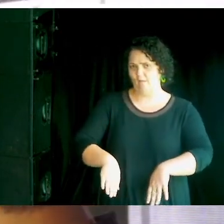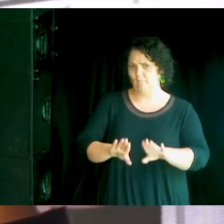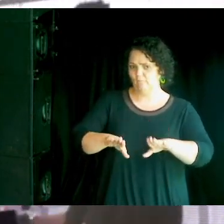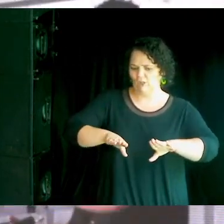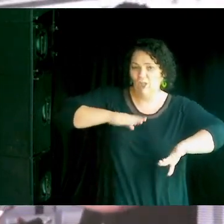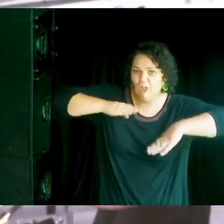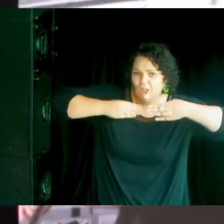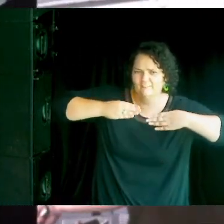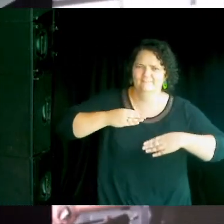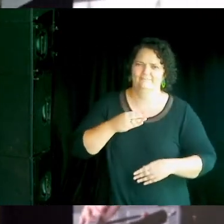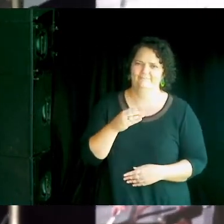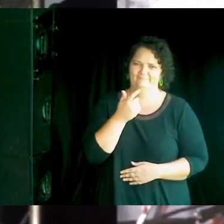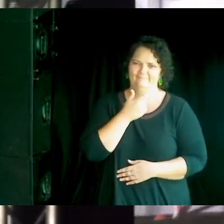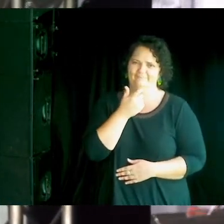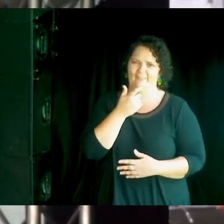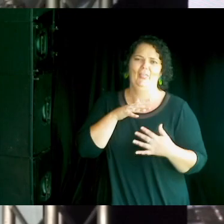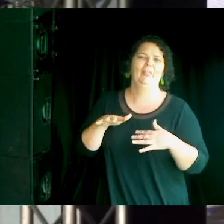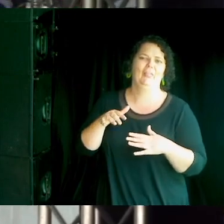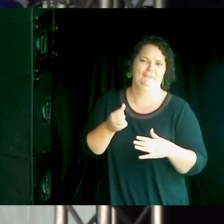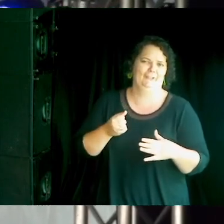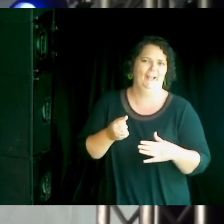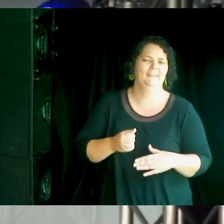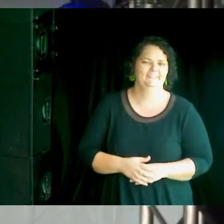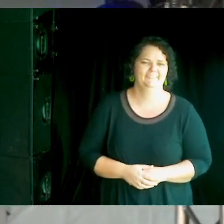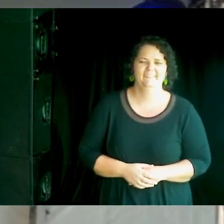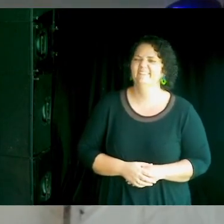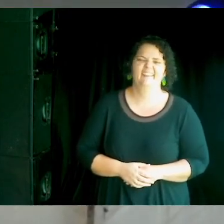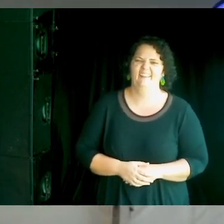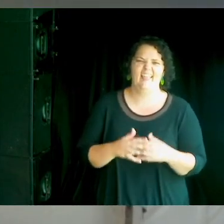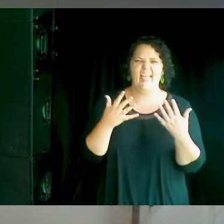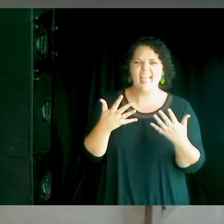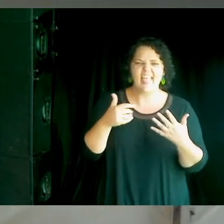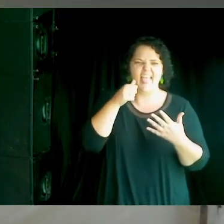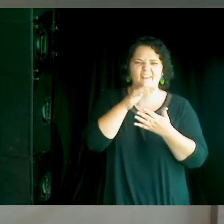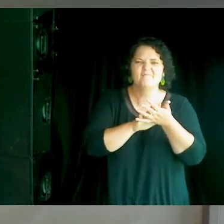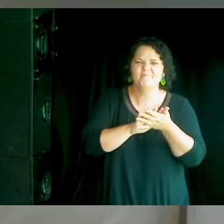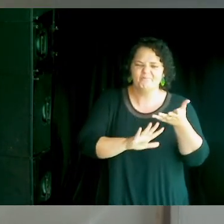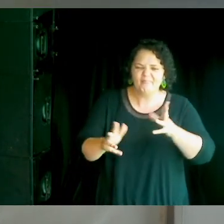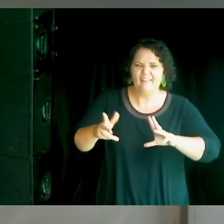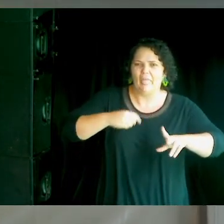that's the new way hand is you know you get messy by the way when you come to feed we